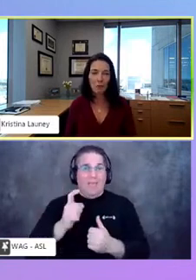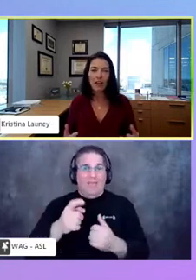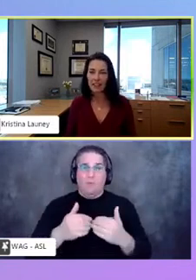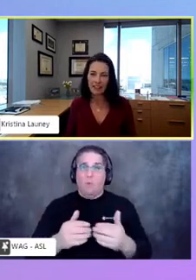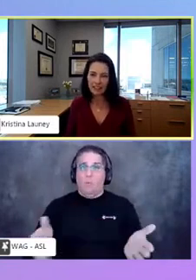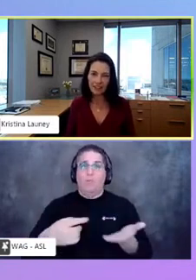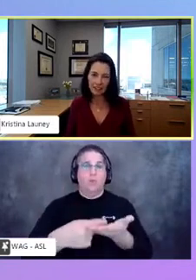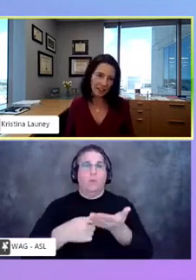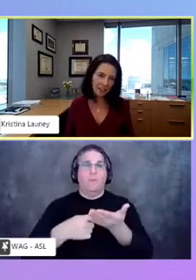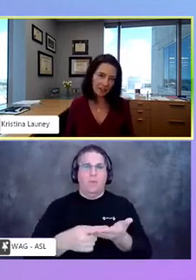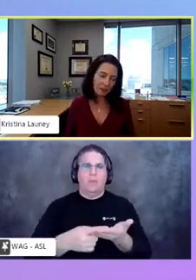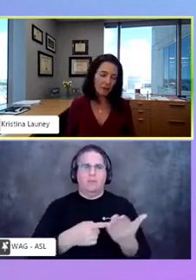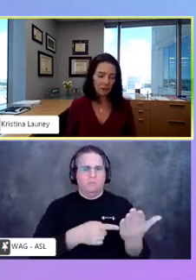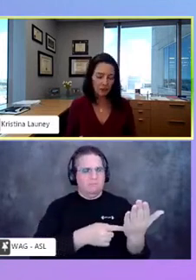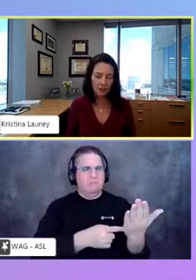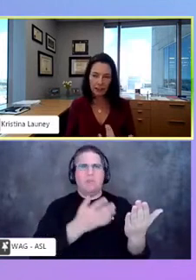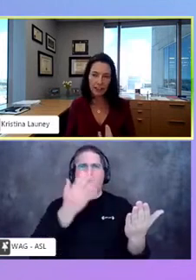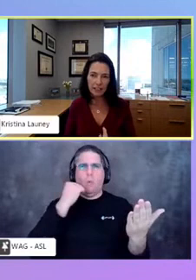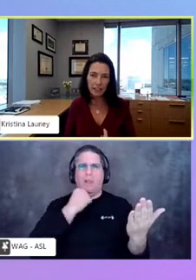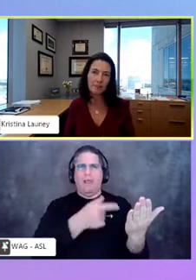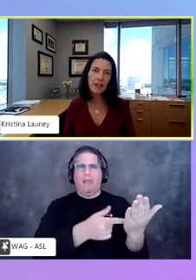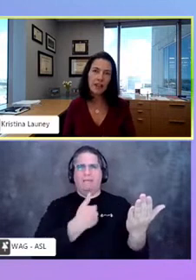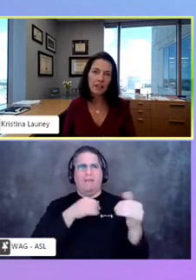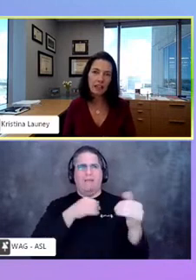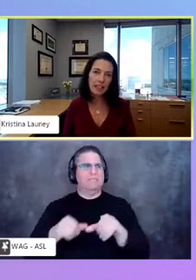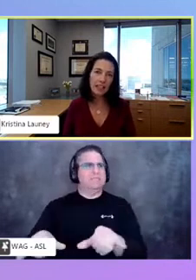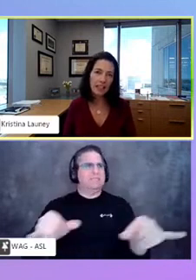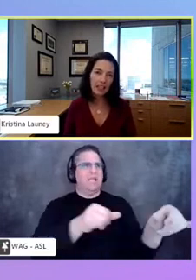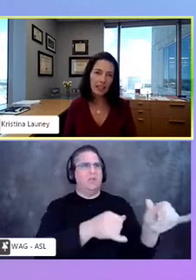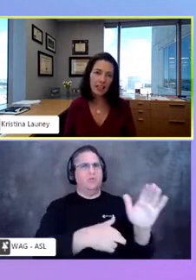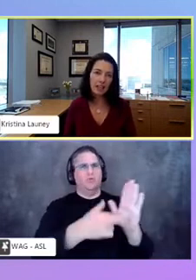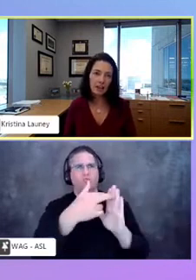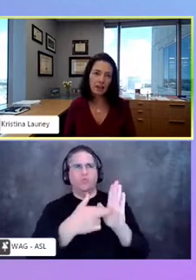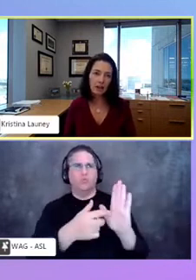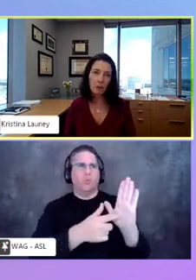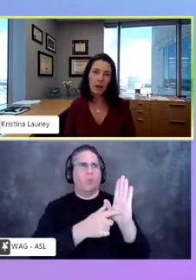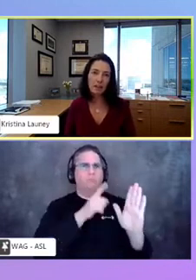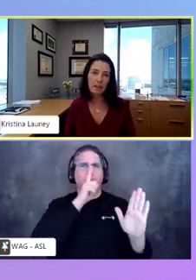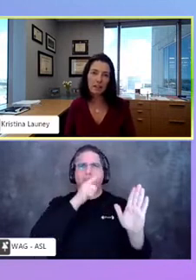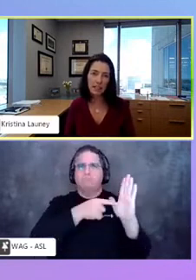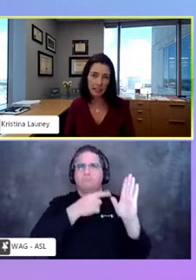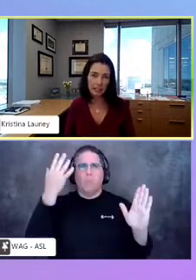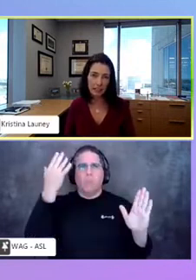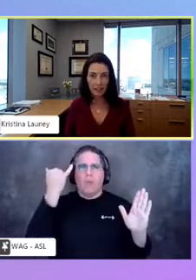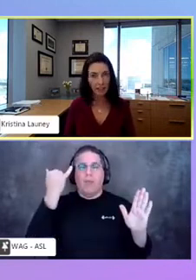respect to the website. I will probably continue to hammer it, but the best way to talk about it is to talk